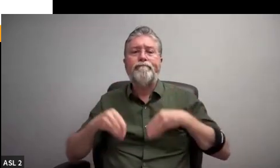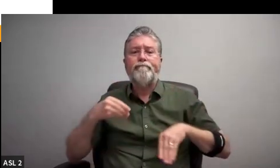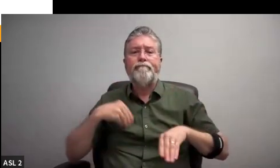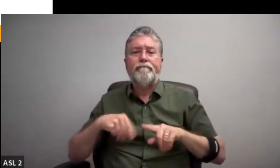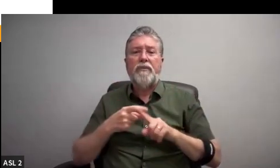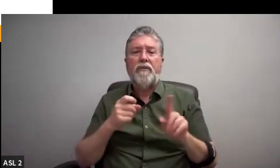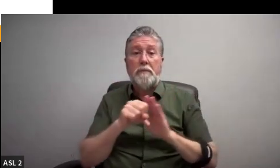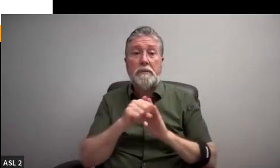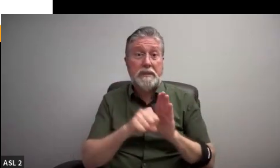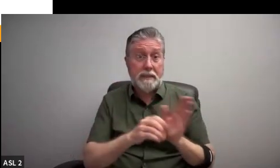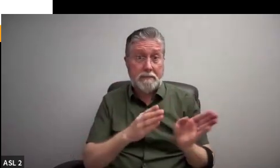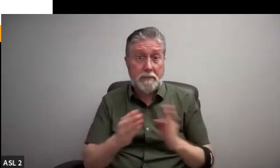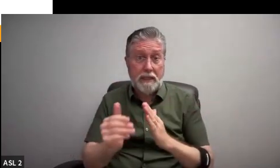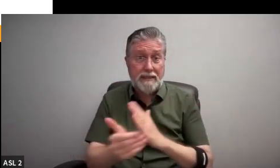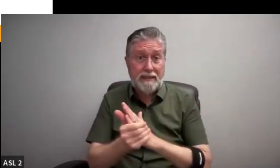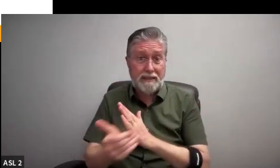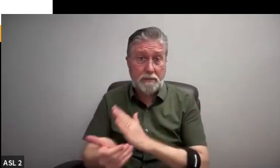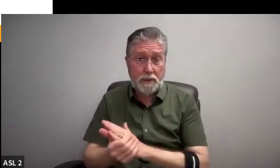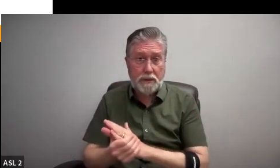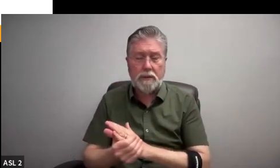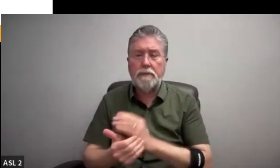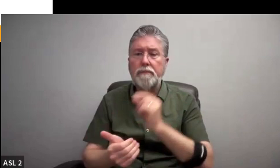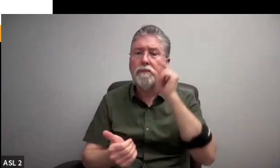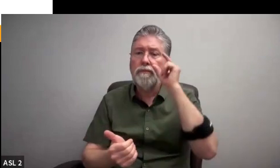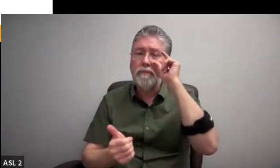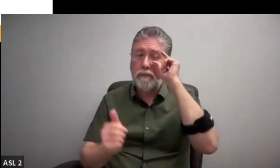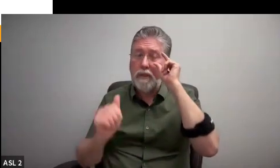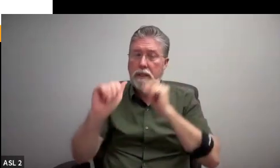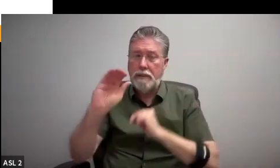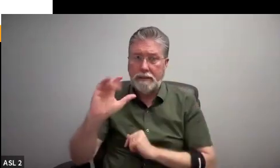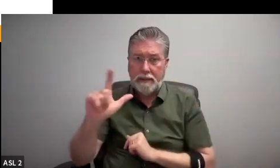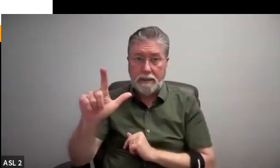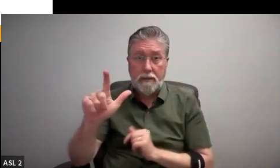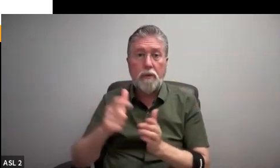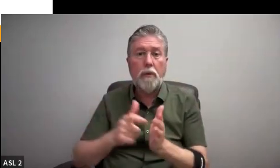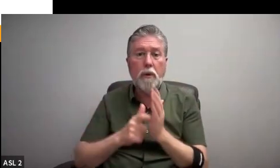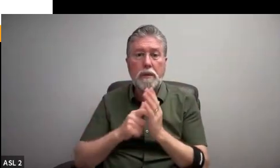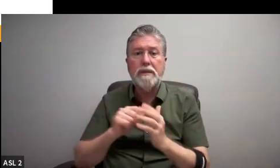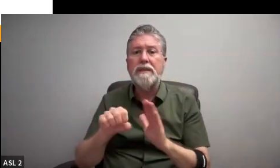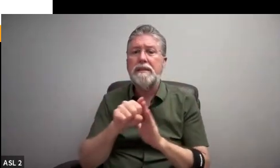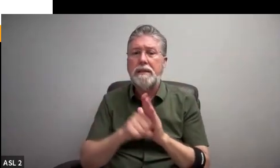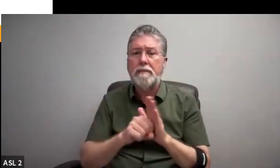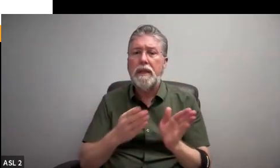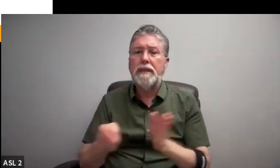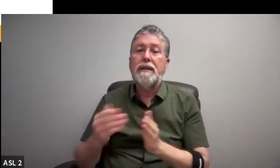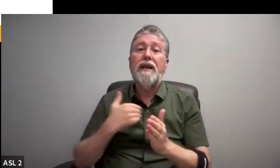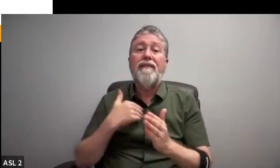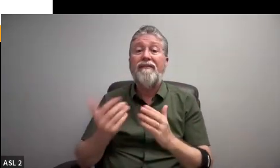state plan attachments. ACL requires state plans to include five attachments: Attachments A, B, C,